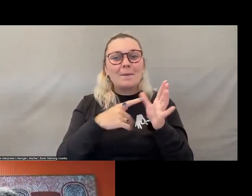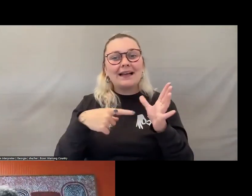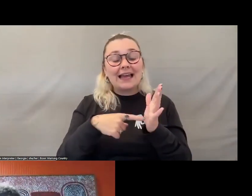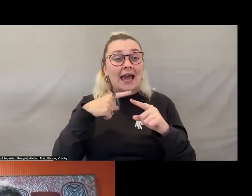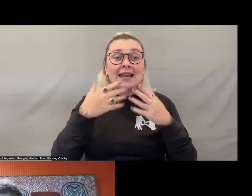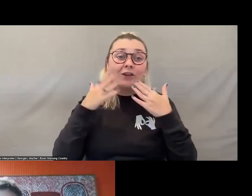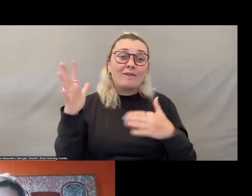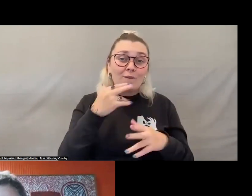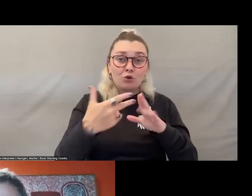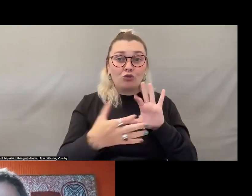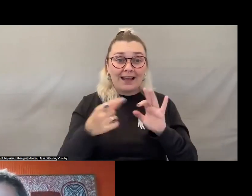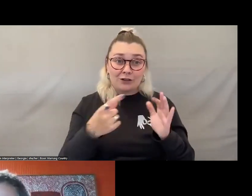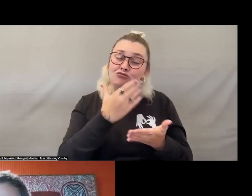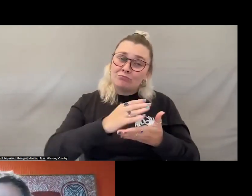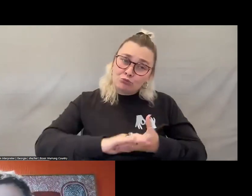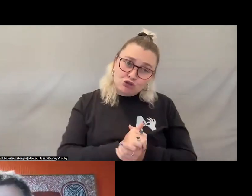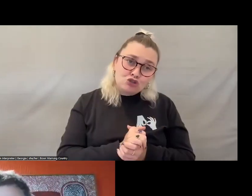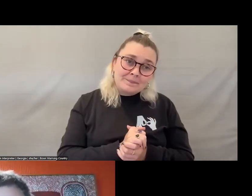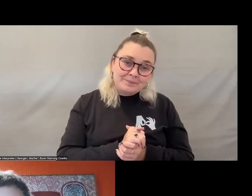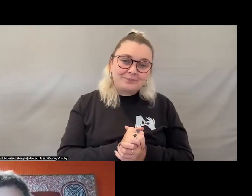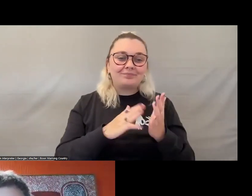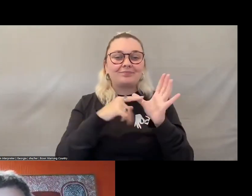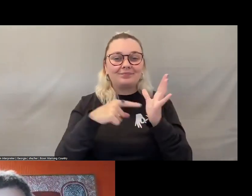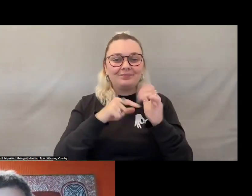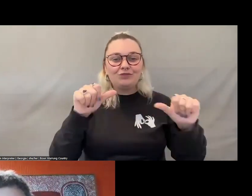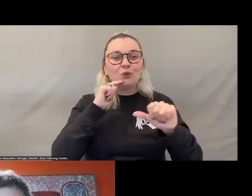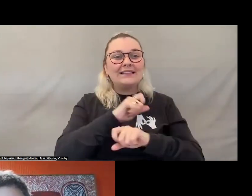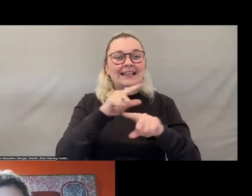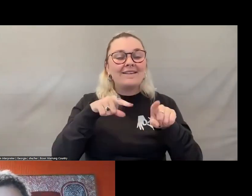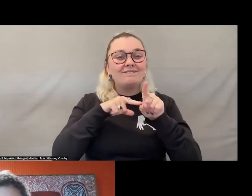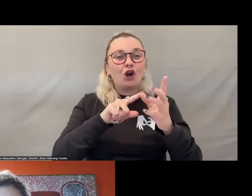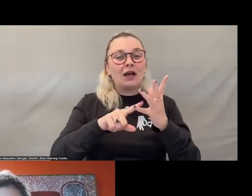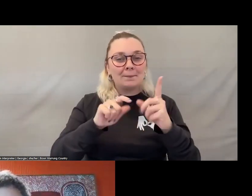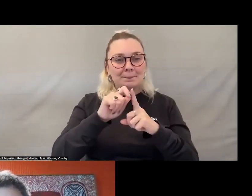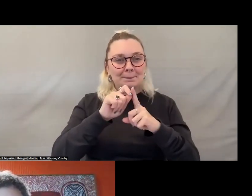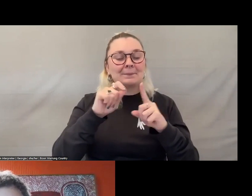for joining, I really appreciate it. >> Will send you a follow-through email in